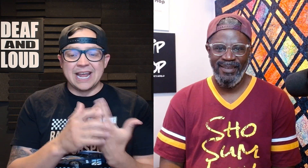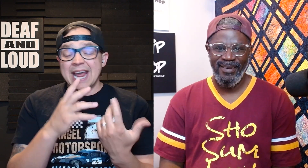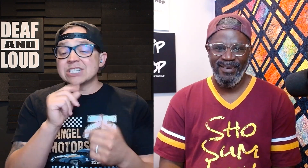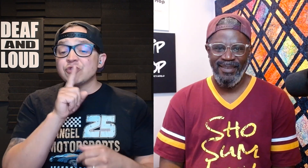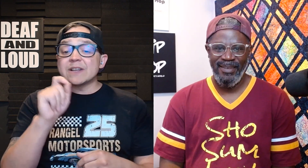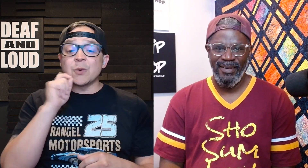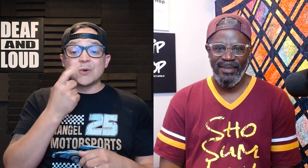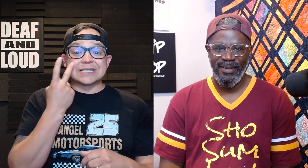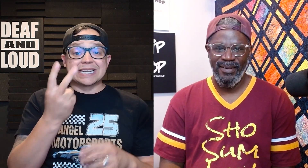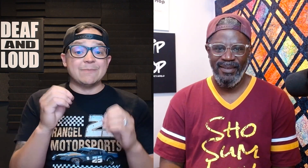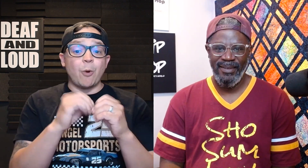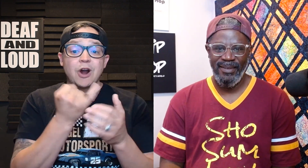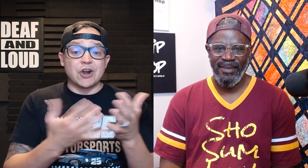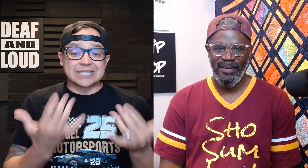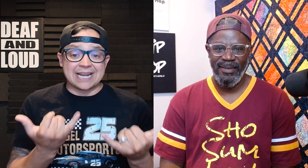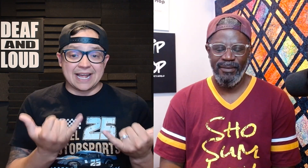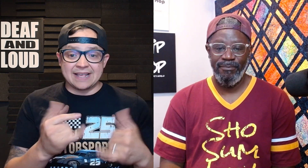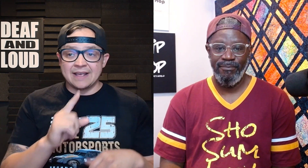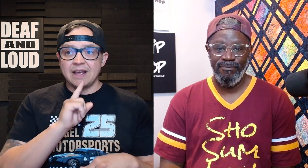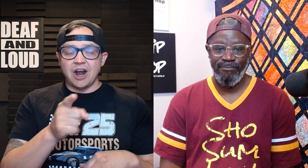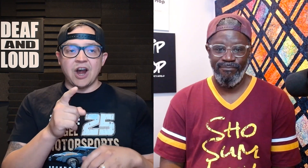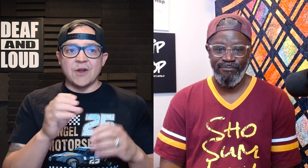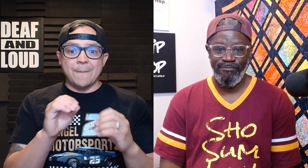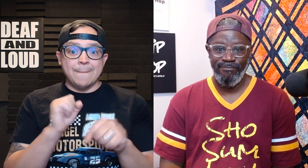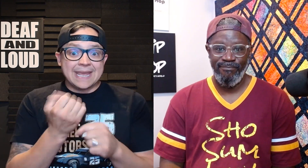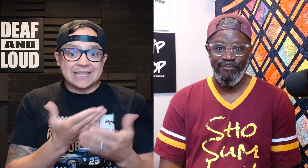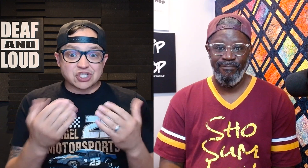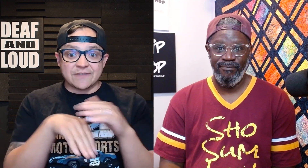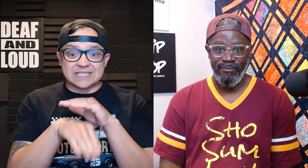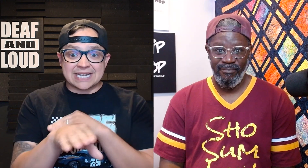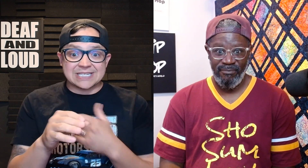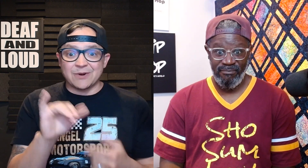And it's really cool to see more artists today making this stuff accessible.